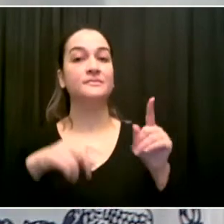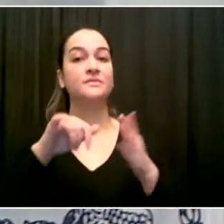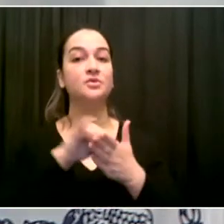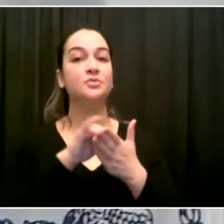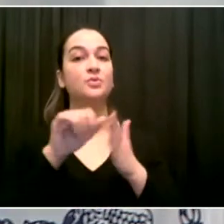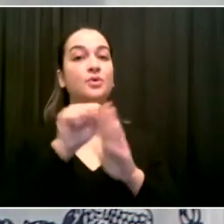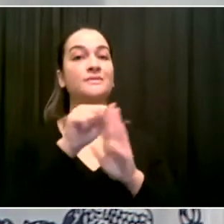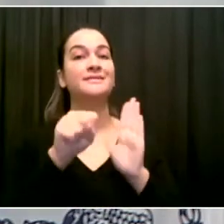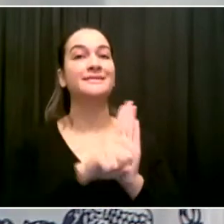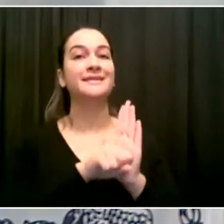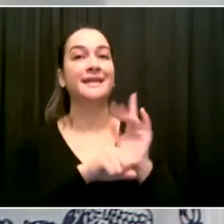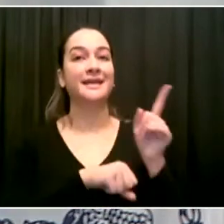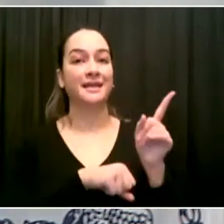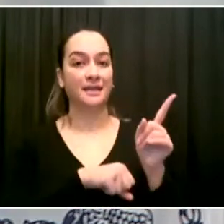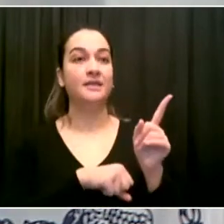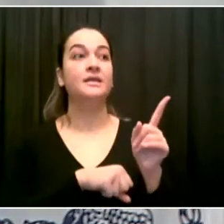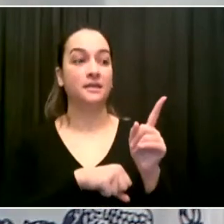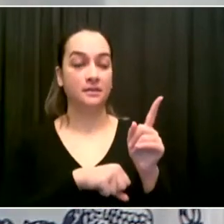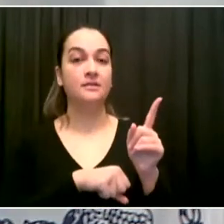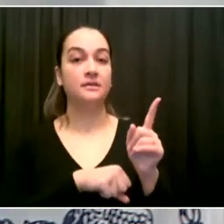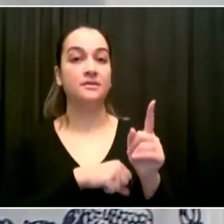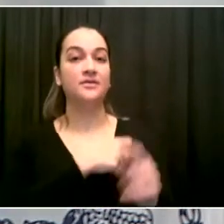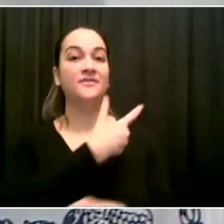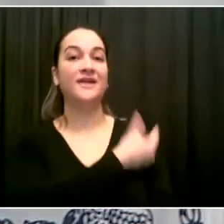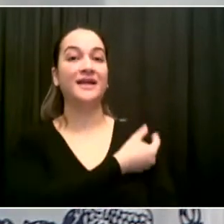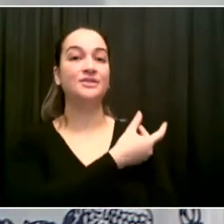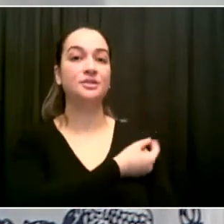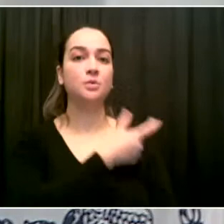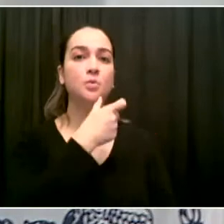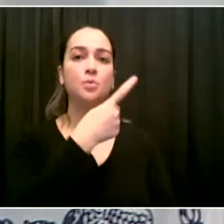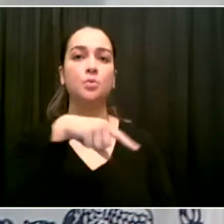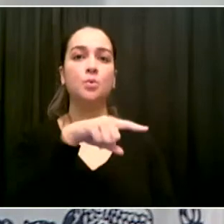ELIGIBILITY FOR ALL NEW YORKERS